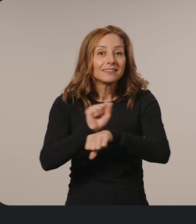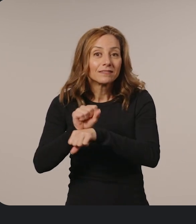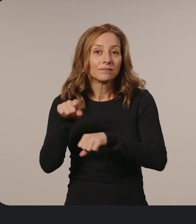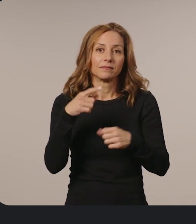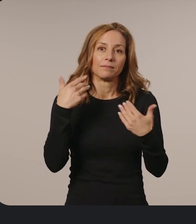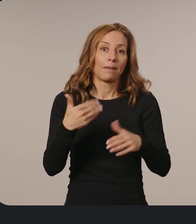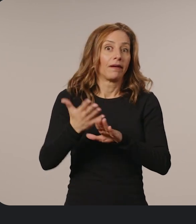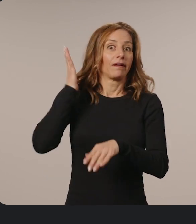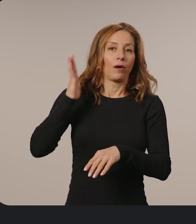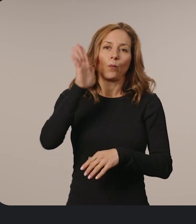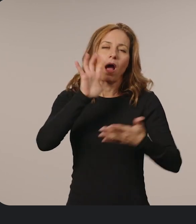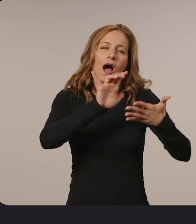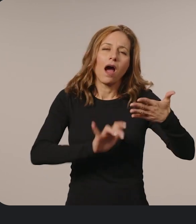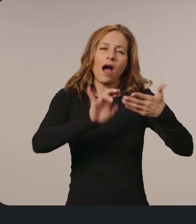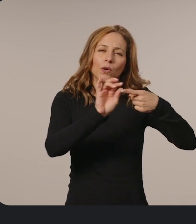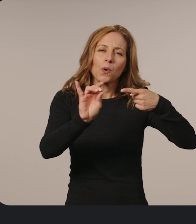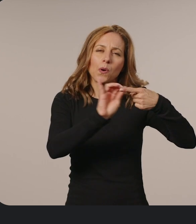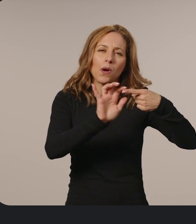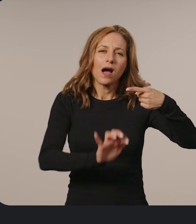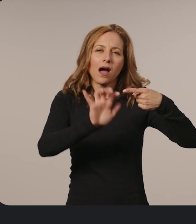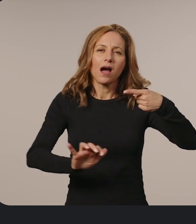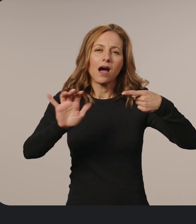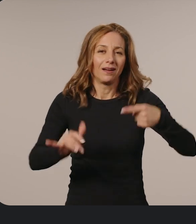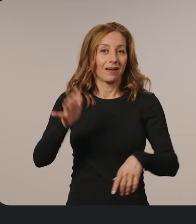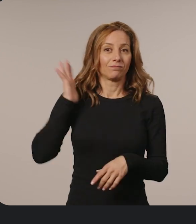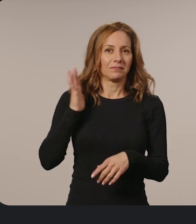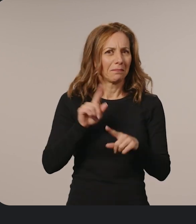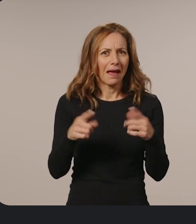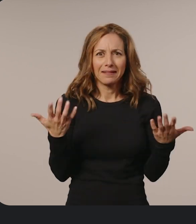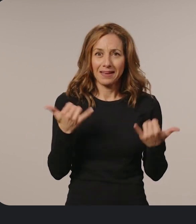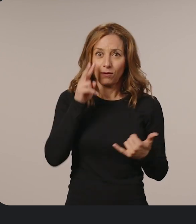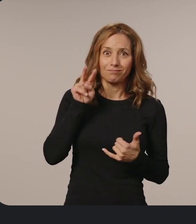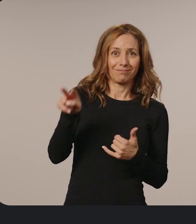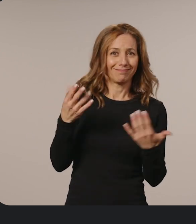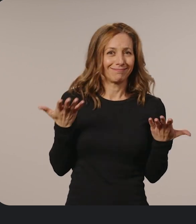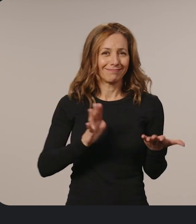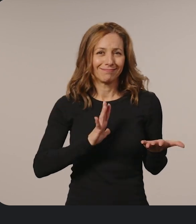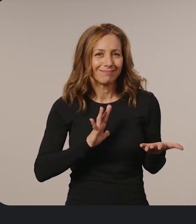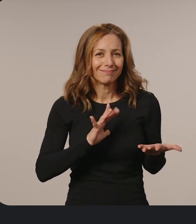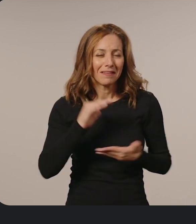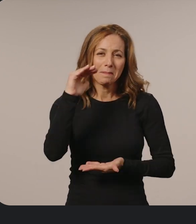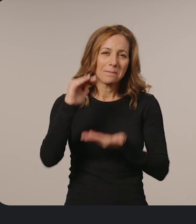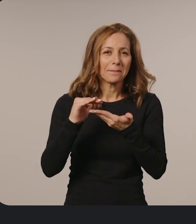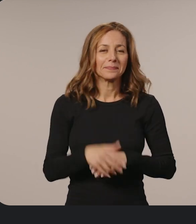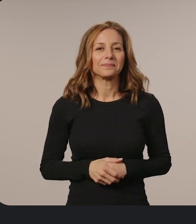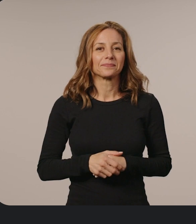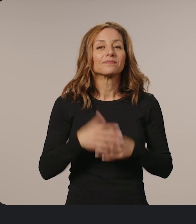These are tasks that would have been hundreds of lines of code or more not that long ago. But look at it now.